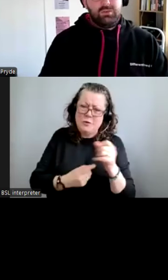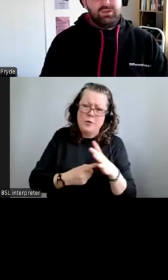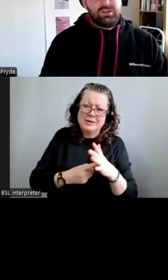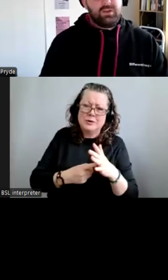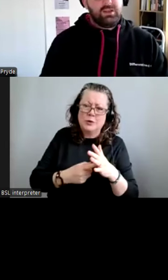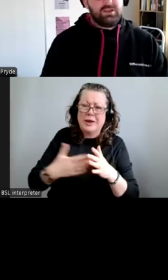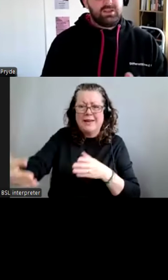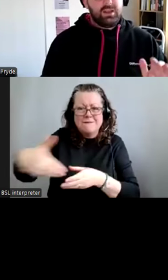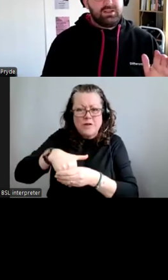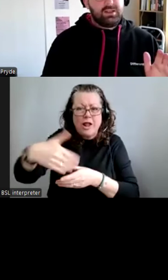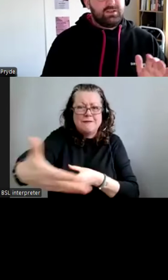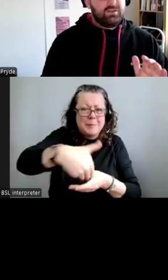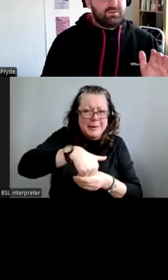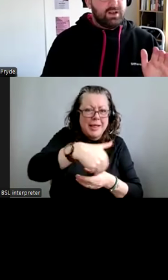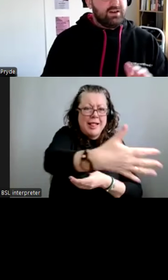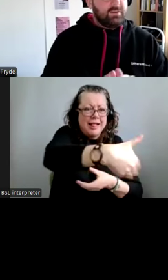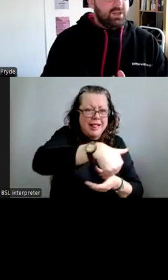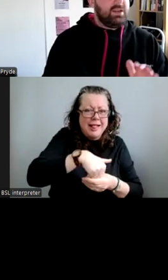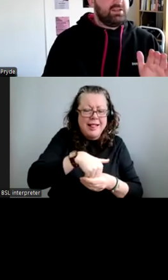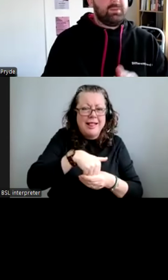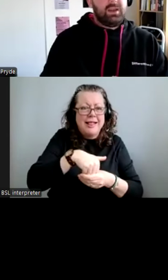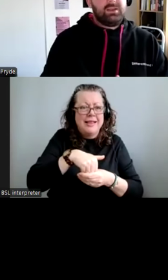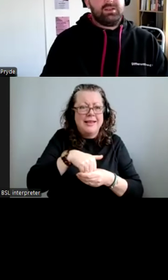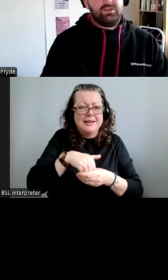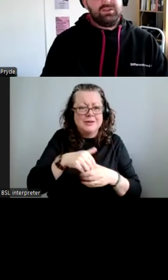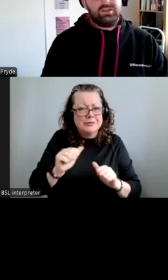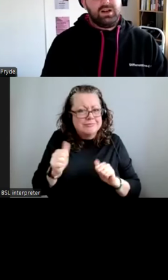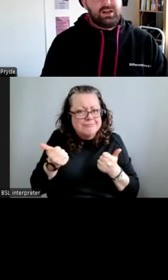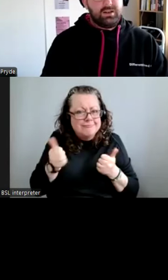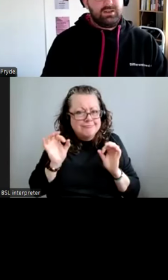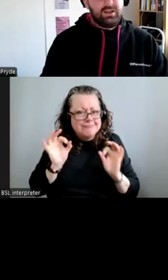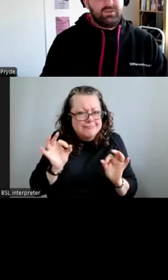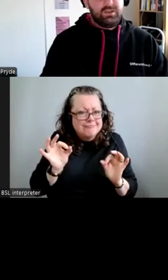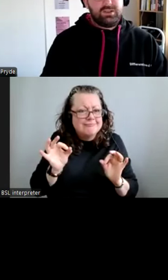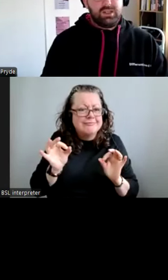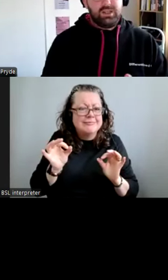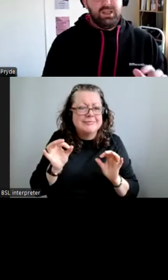What we usually find is that instead of RFPs and specs across our industry,